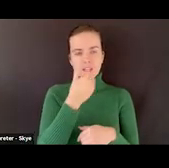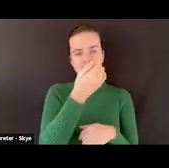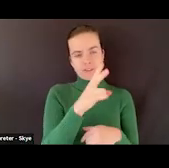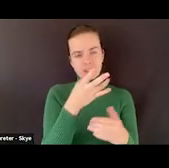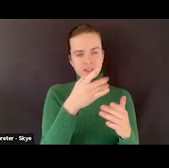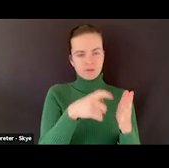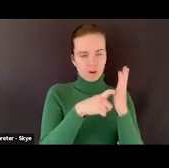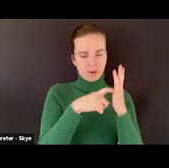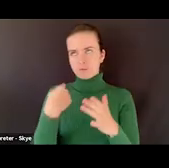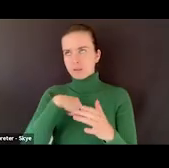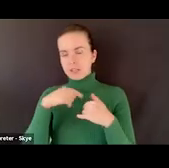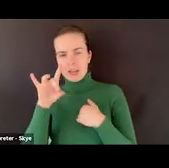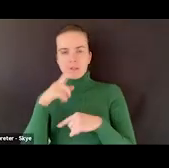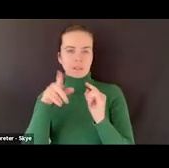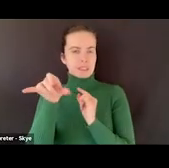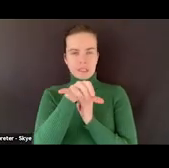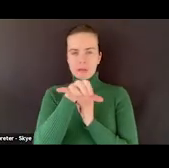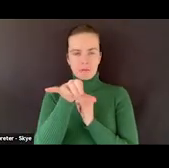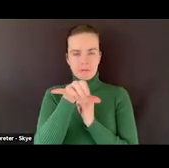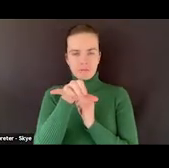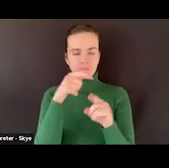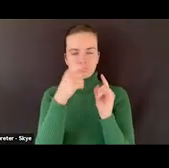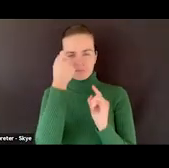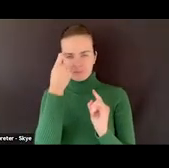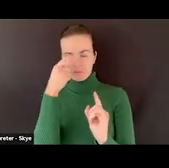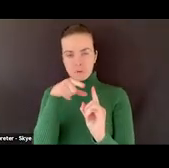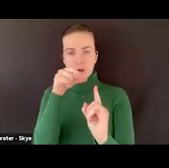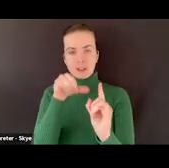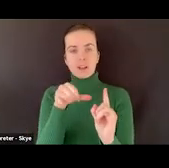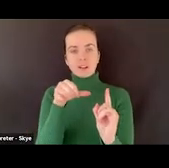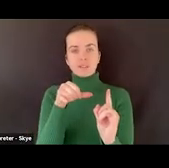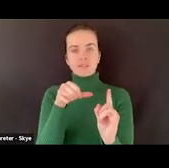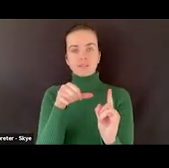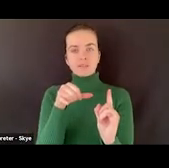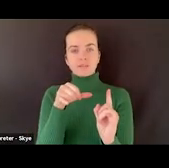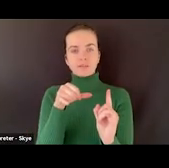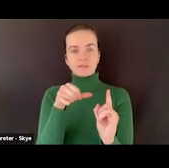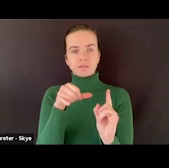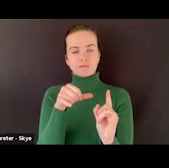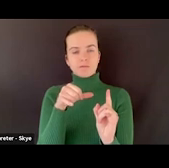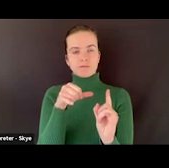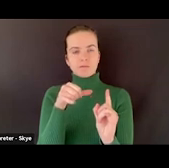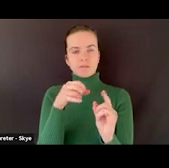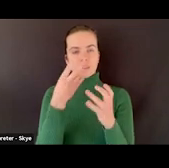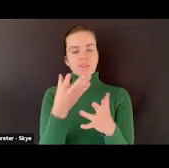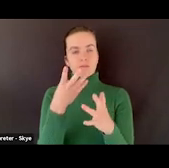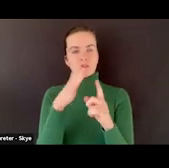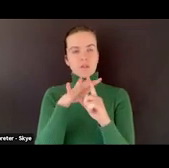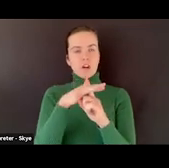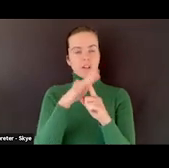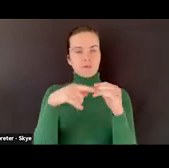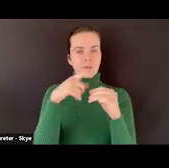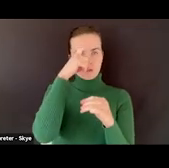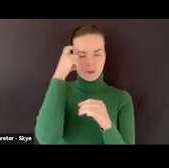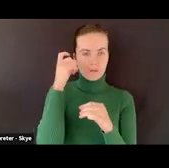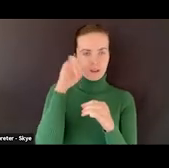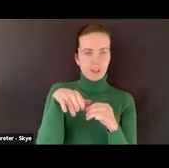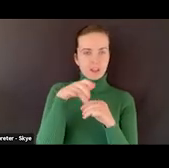we had eight. But regardless, this puts in context how much trauma Native community members